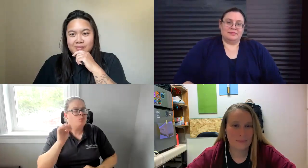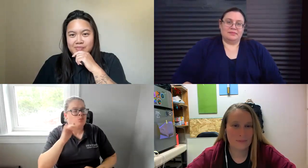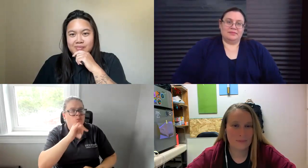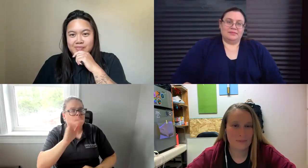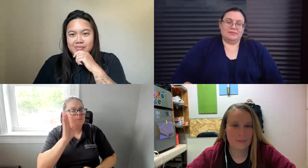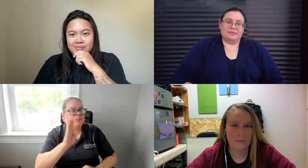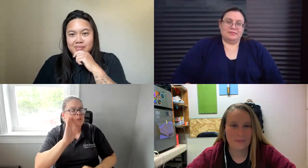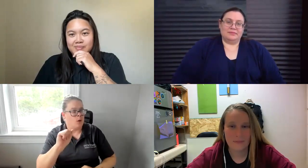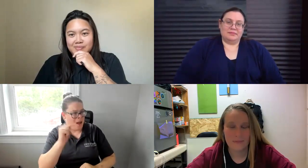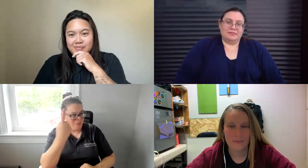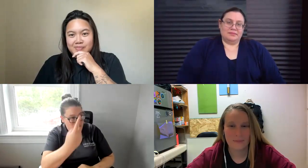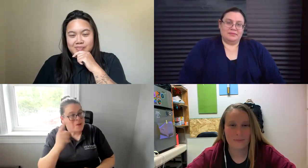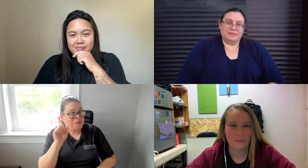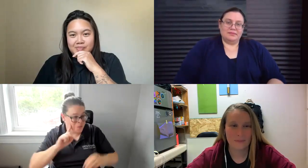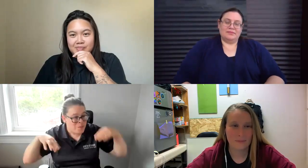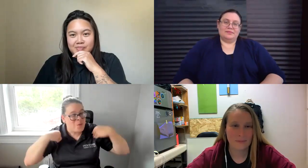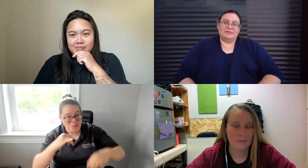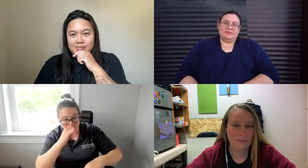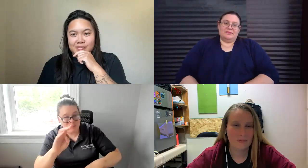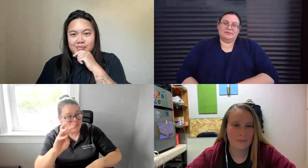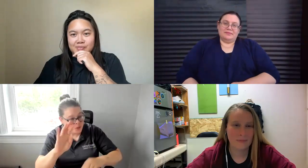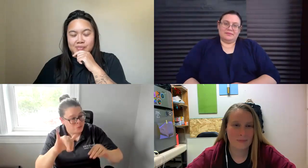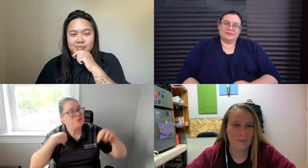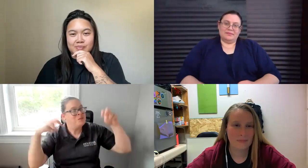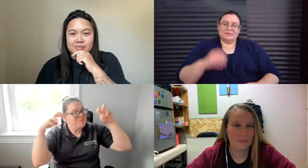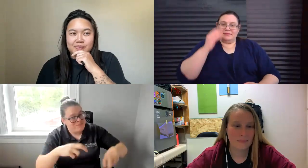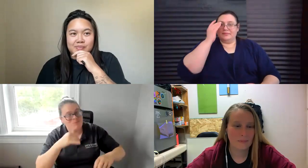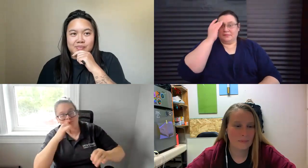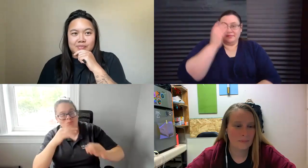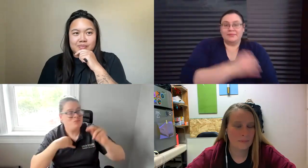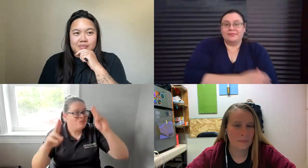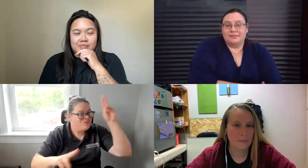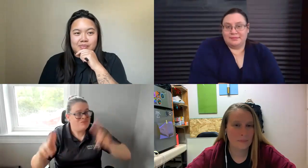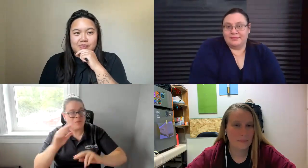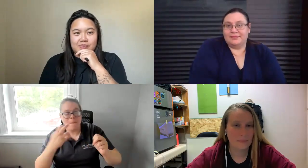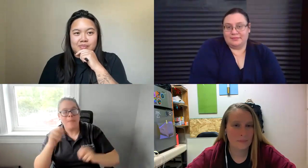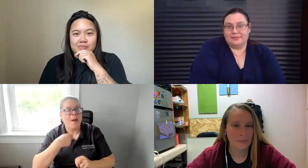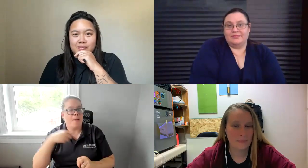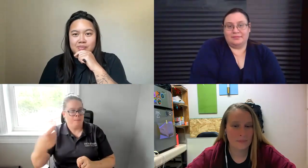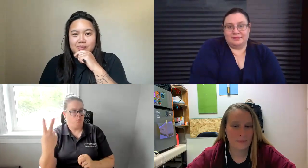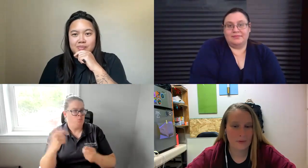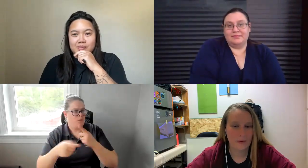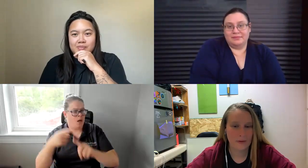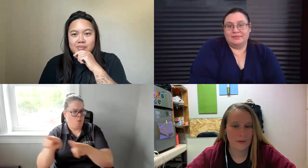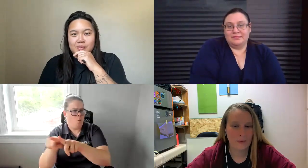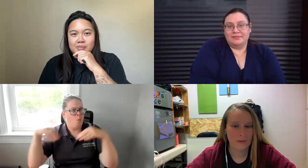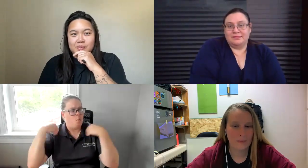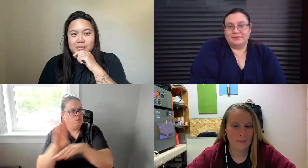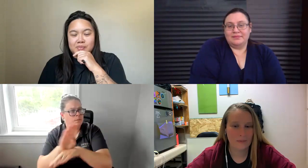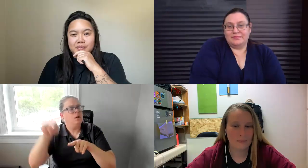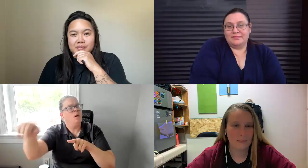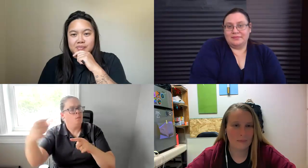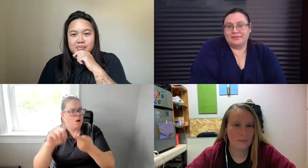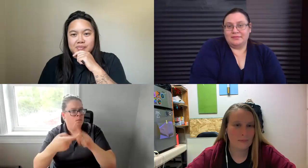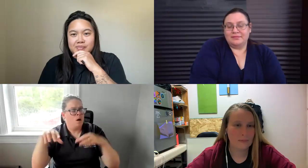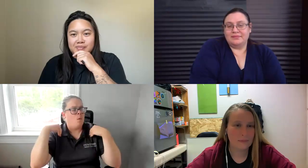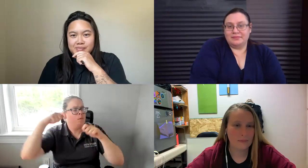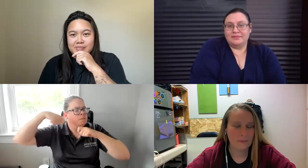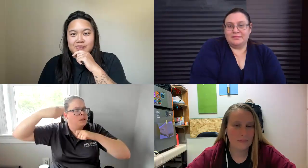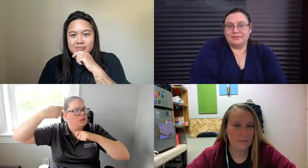And I went to a deaf owned brewery with a few friends, we were just chatting and having a few beers.